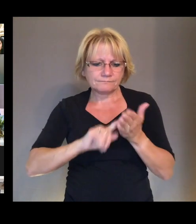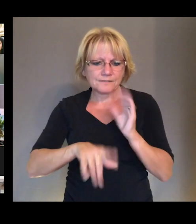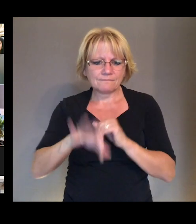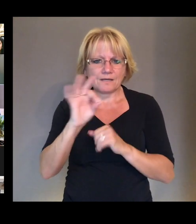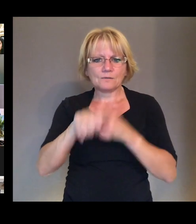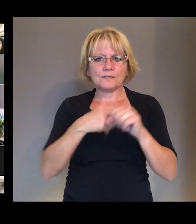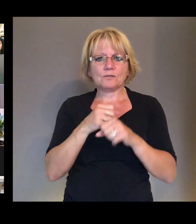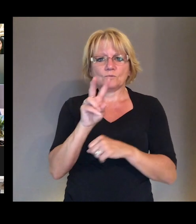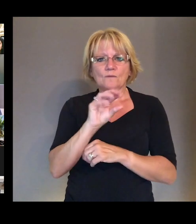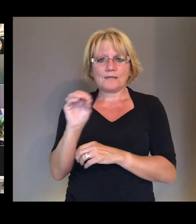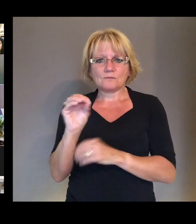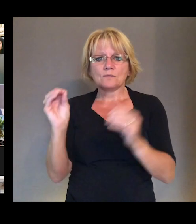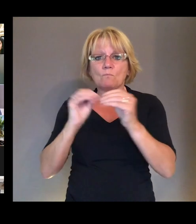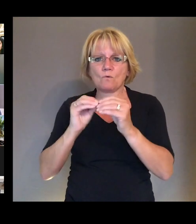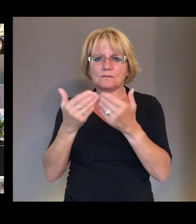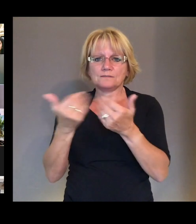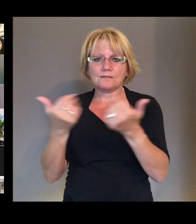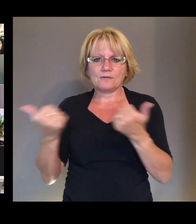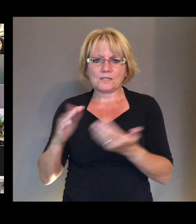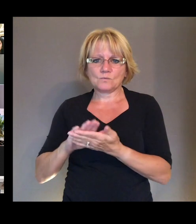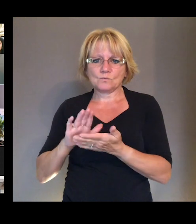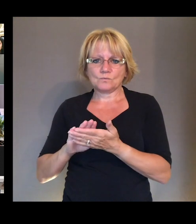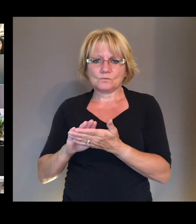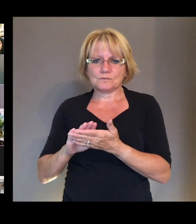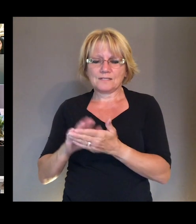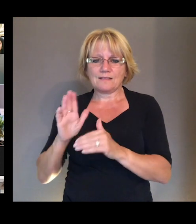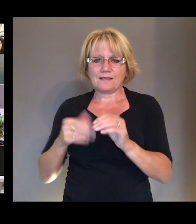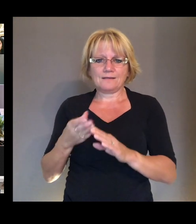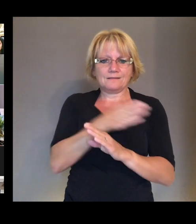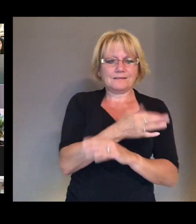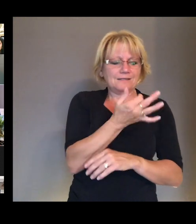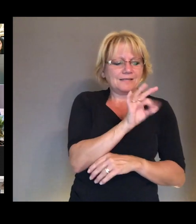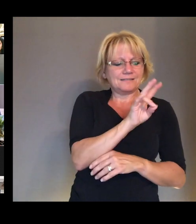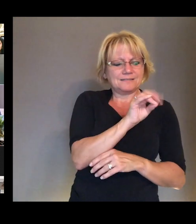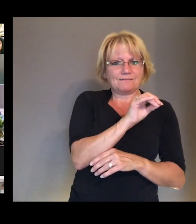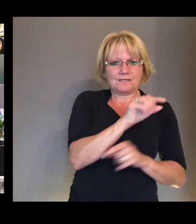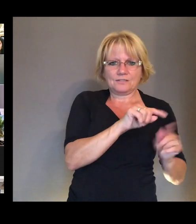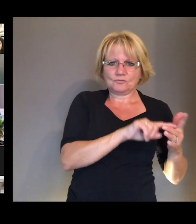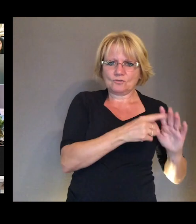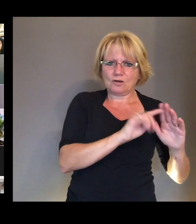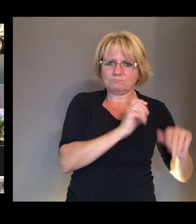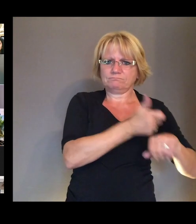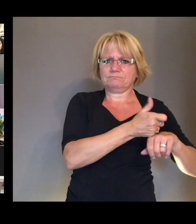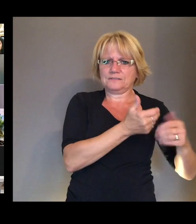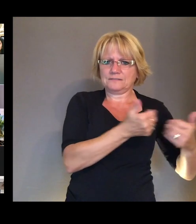find that schools were more segregated in 2000, than in 1970 when busing segregation began.